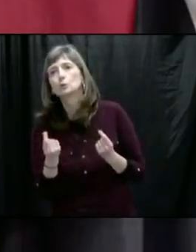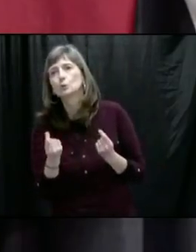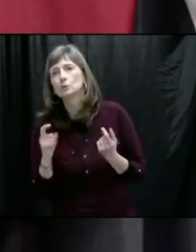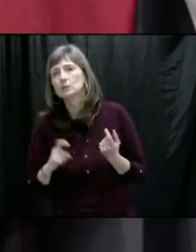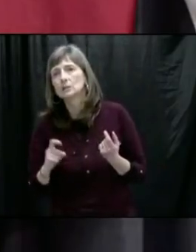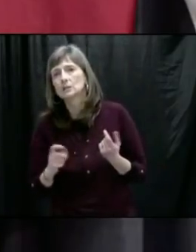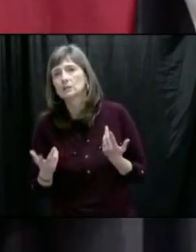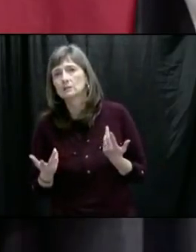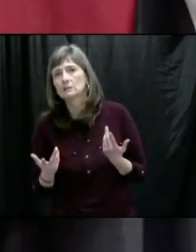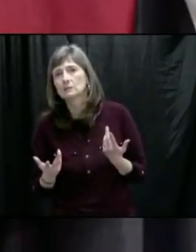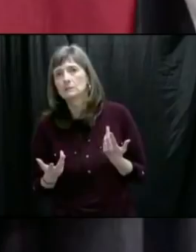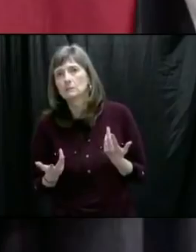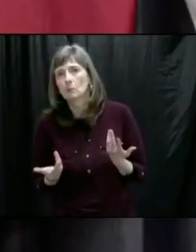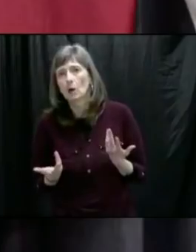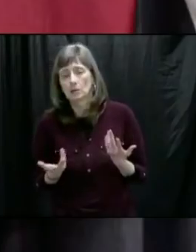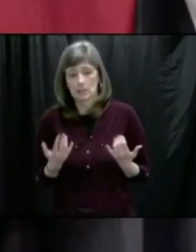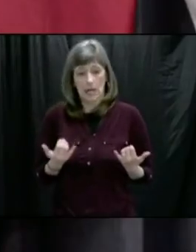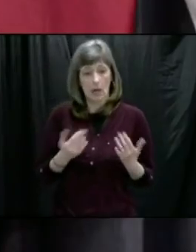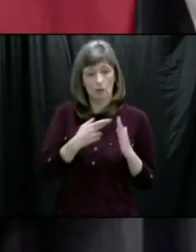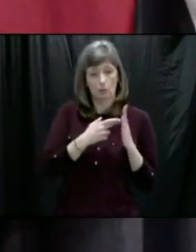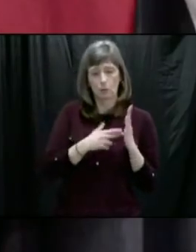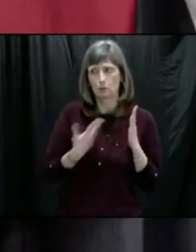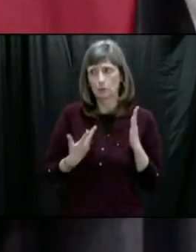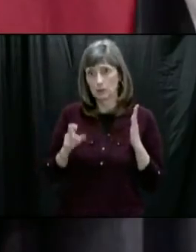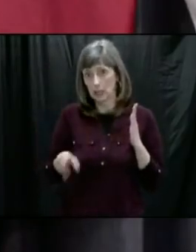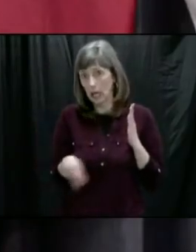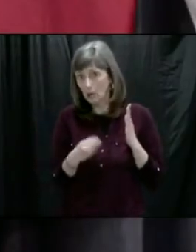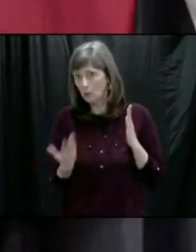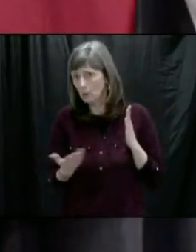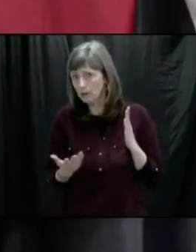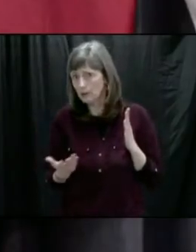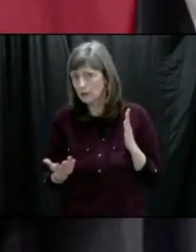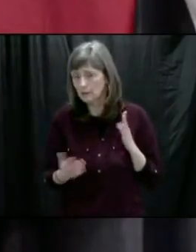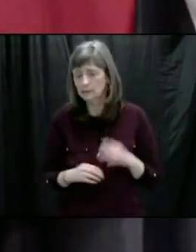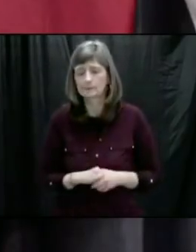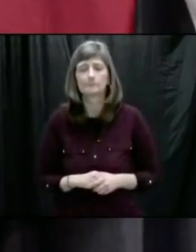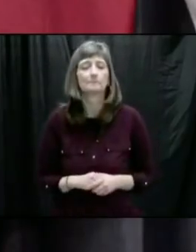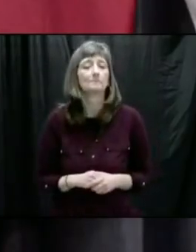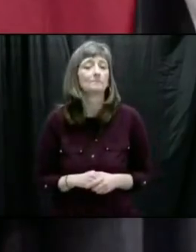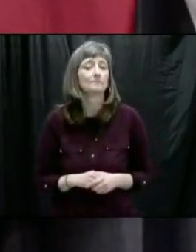ADVISE IS THERE FOR THINGS THAT WE CAN DO IN ADDITION TO THOSE